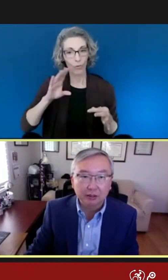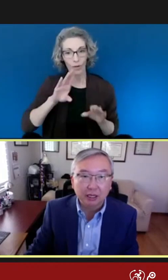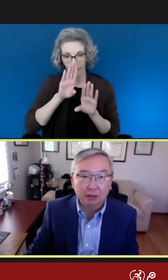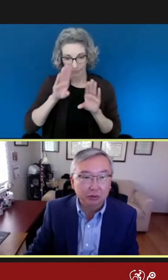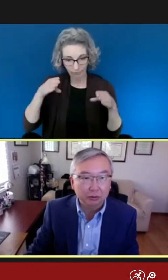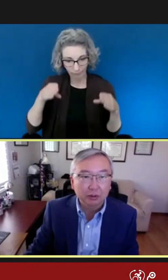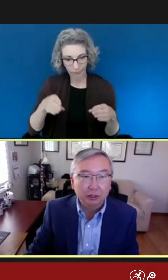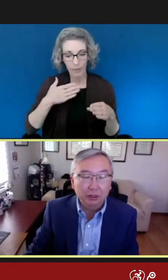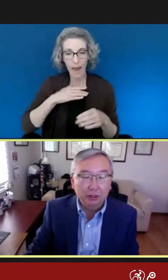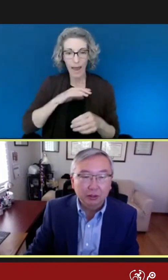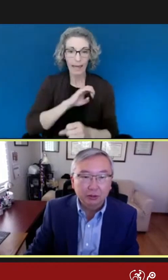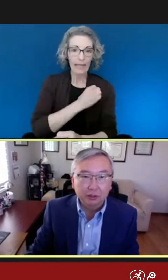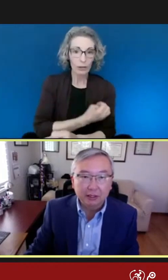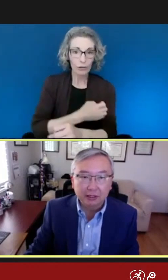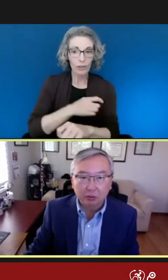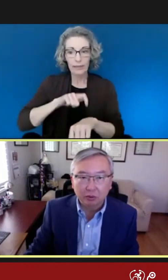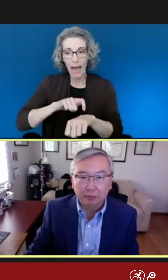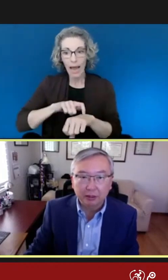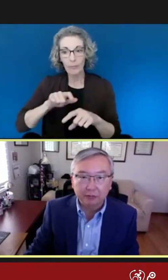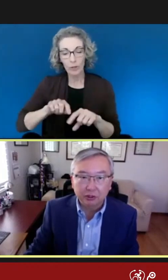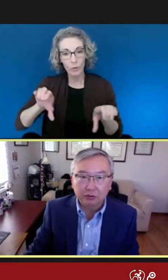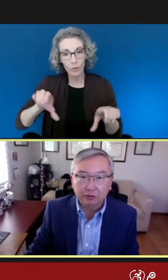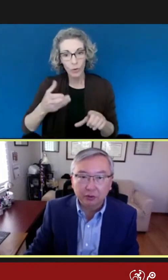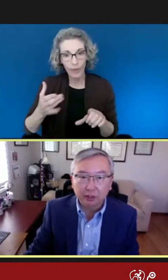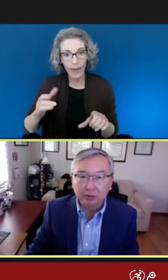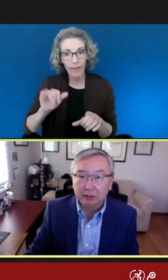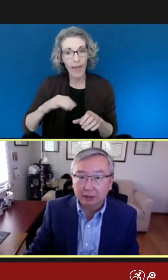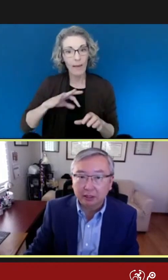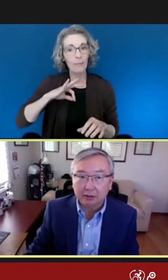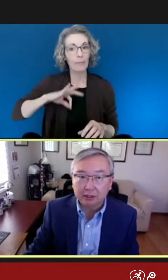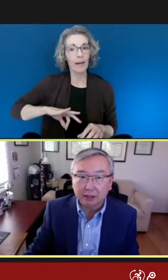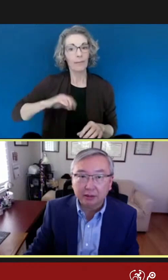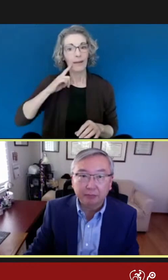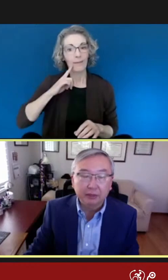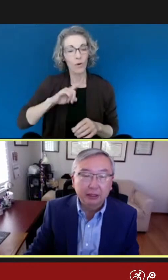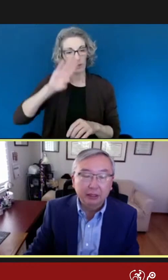time to do things that will be beneficial for him and others like him.